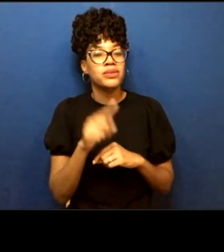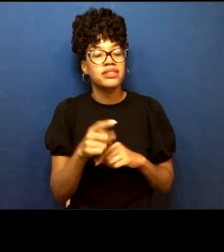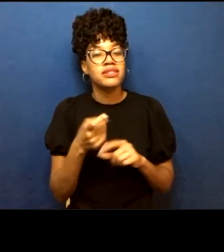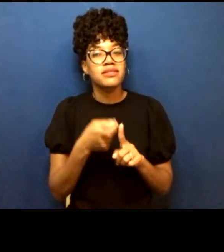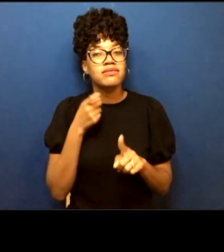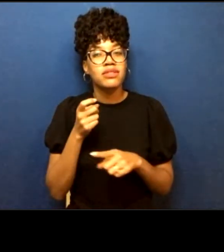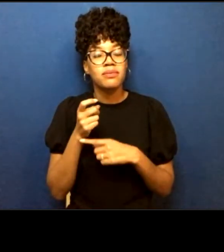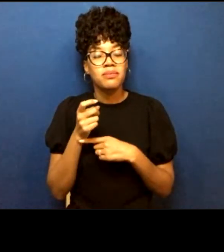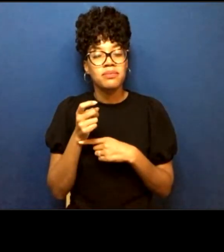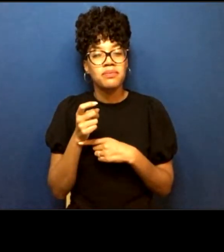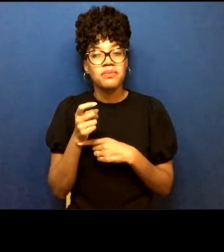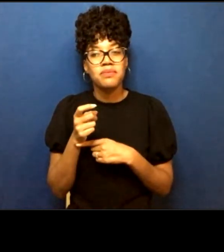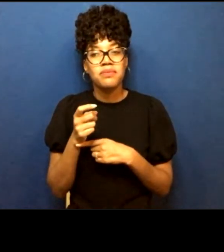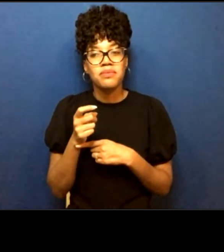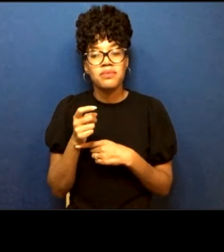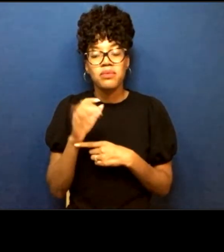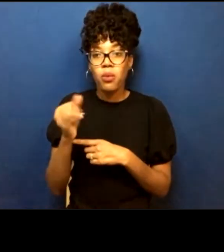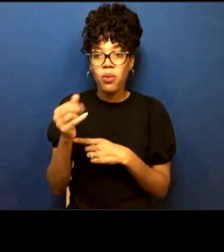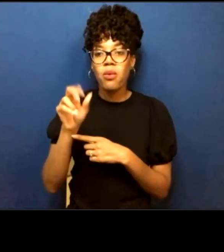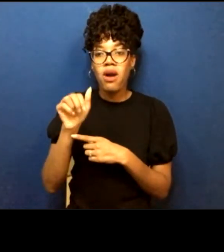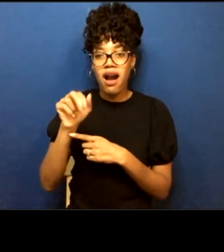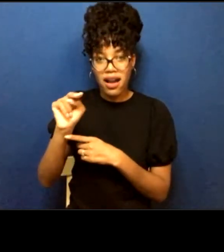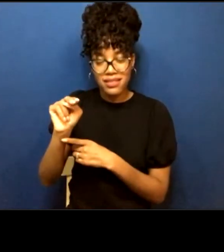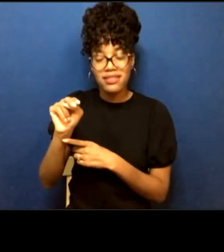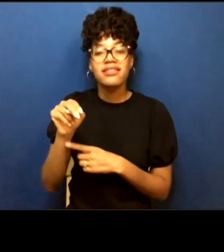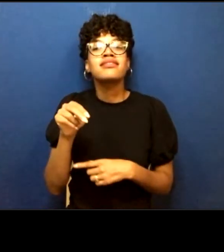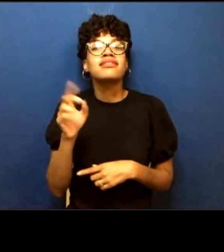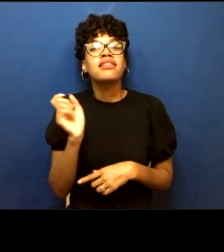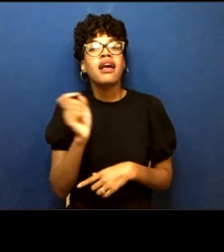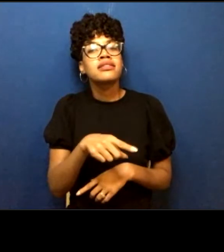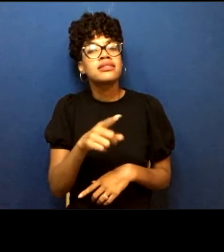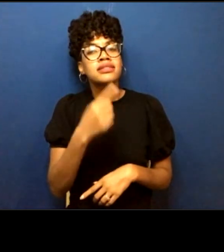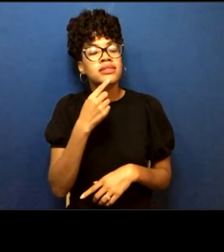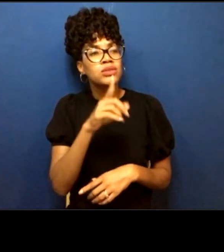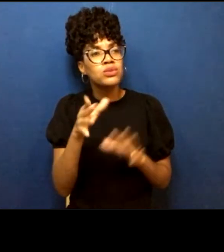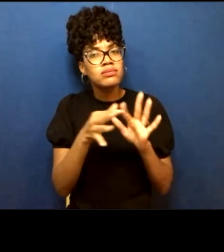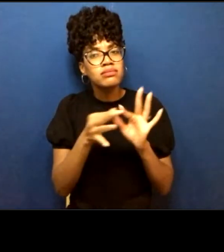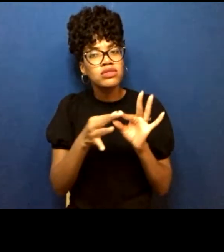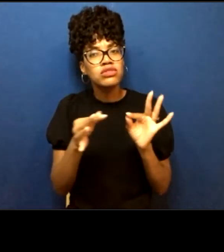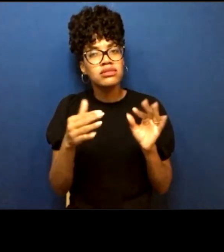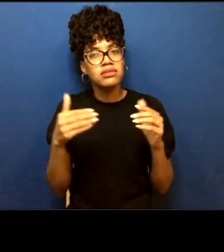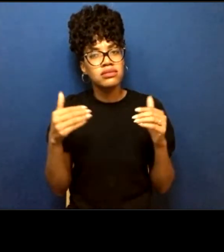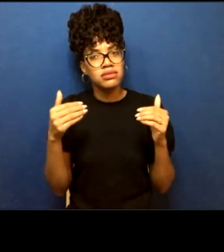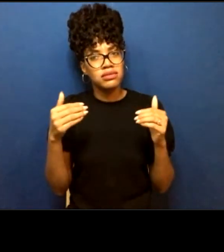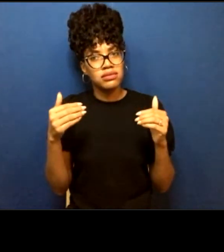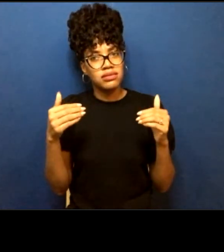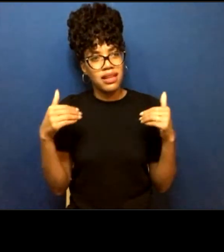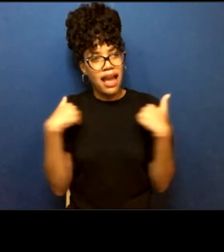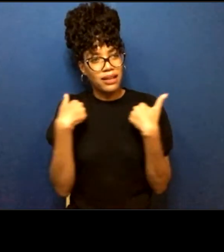and he's wondering, you mentioned animals eating wild rice. What animals typically would eat wild rice?